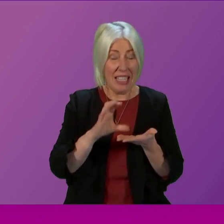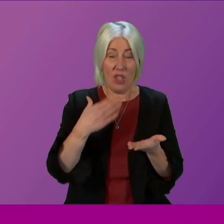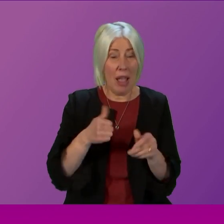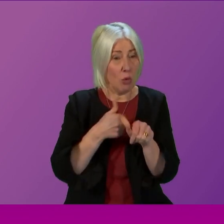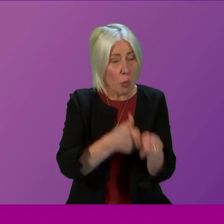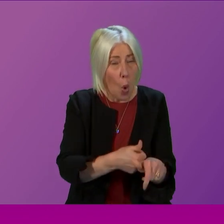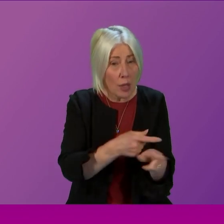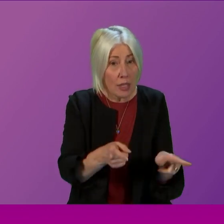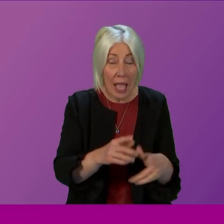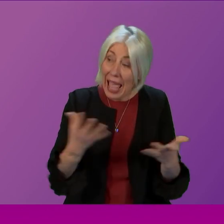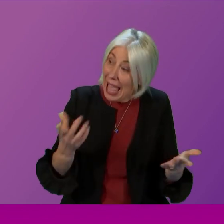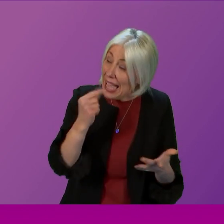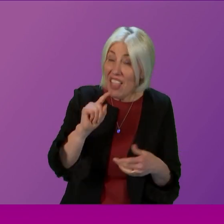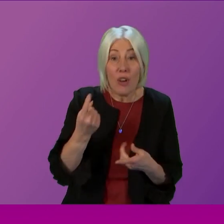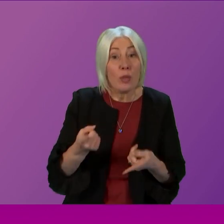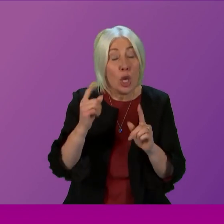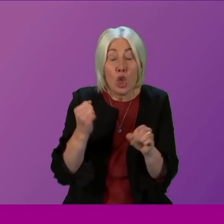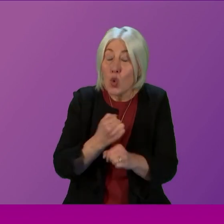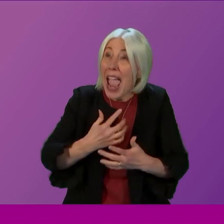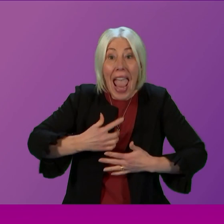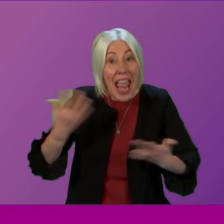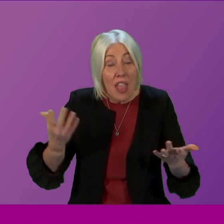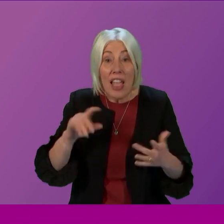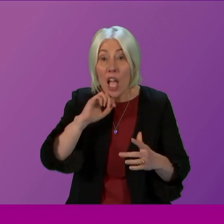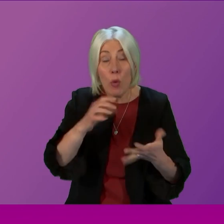help. Is there anything that the First Minister can do, and will she work with me to help them?